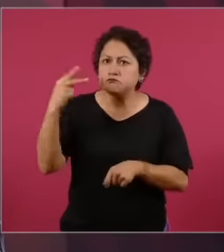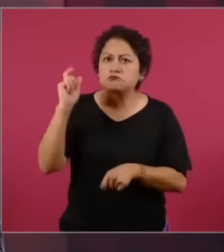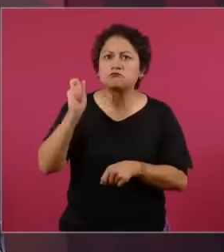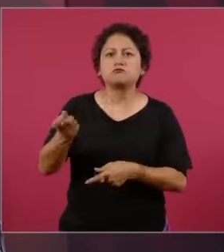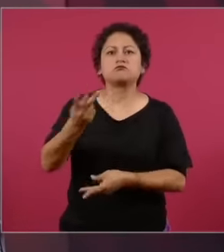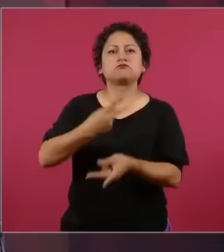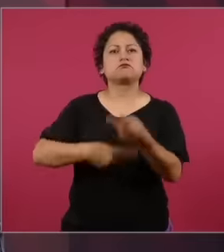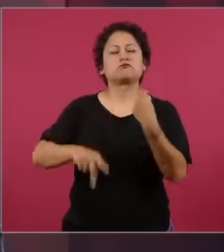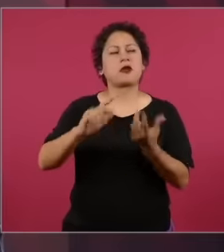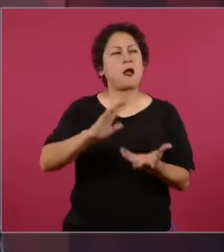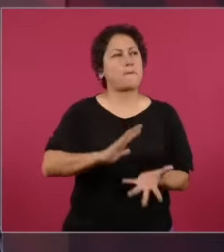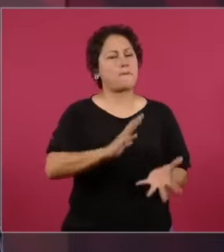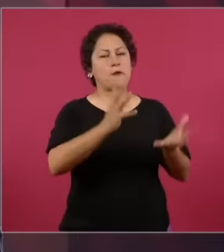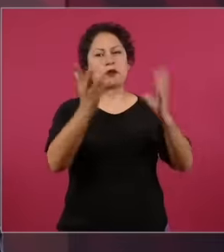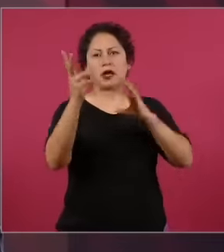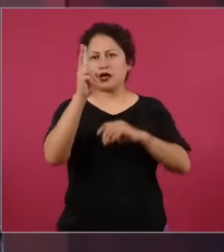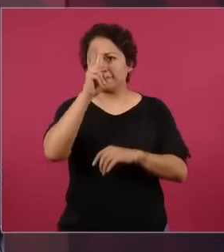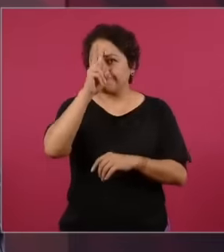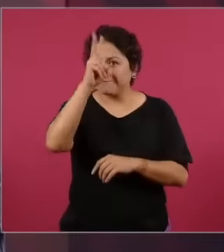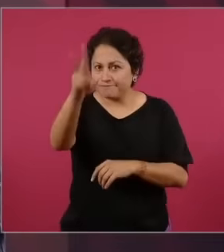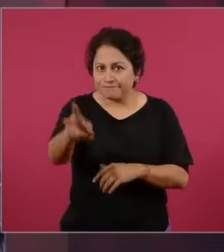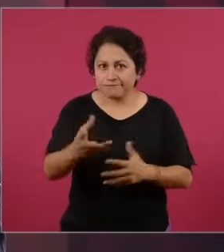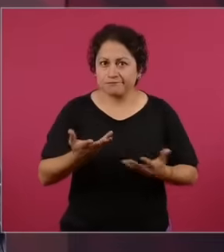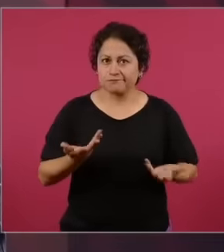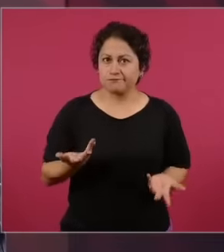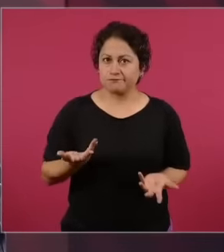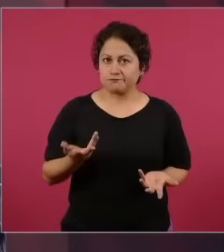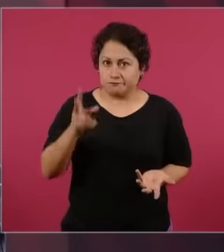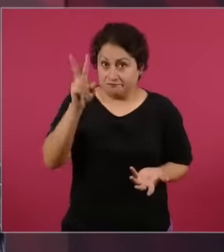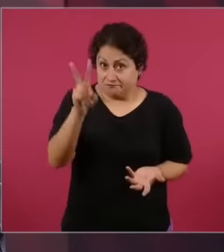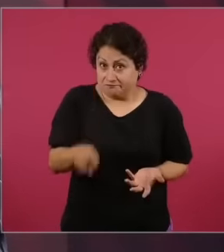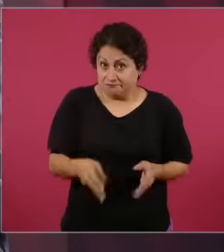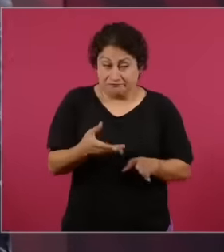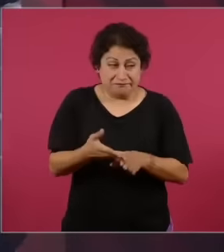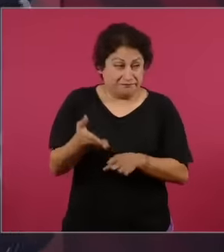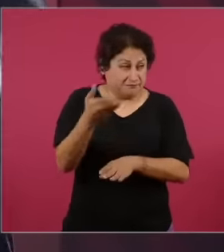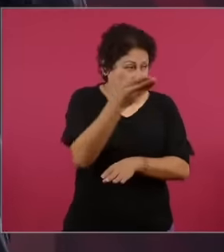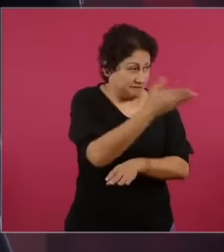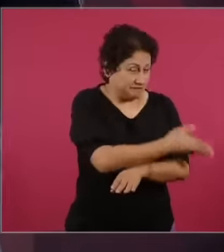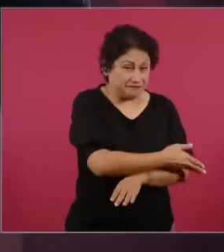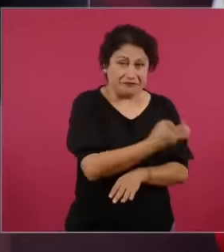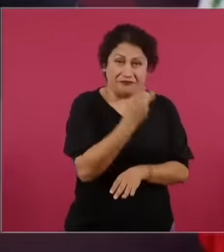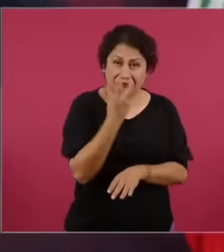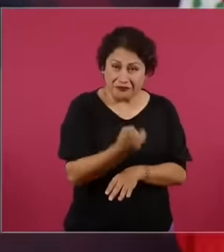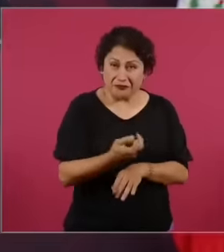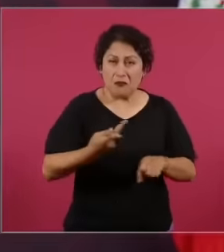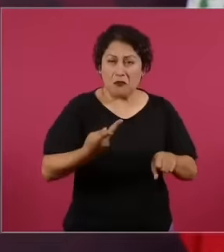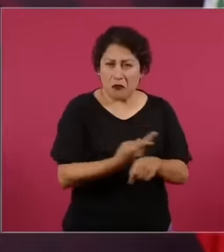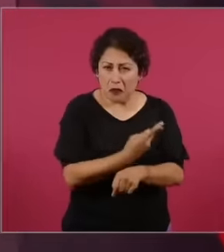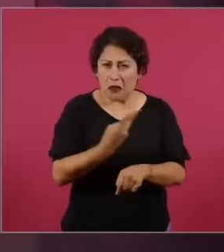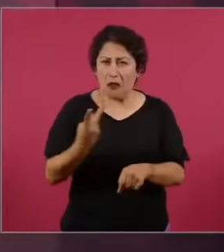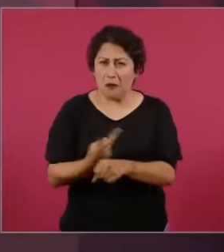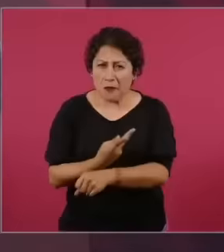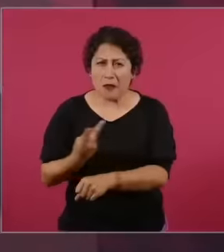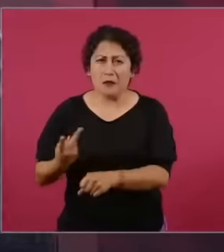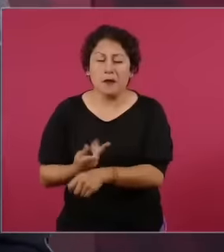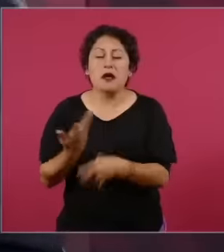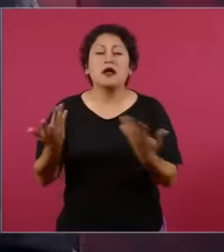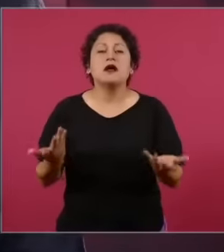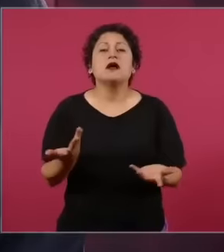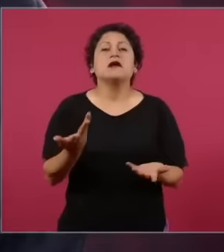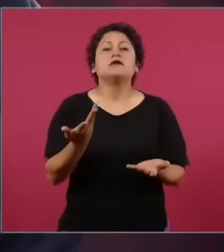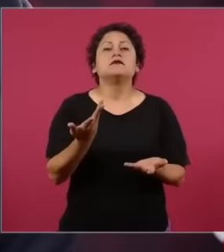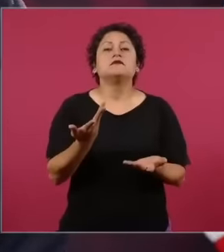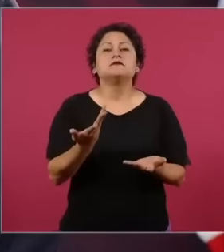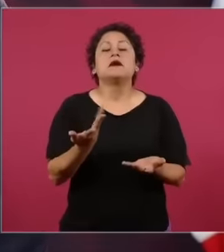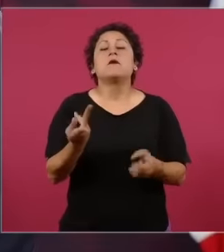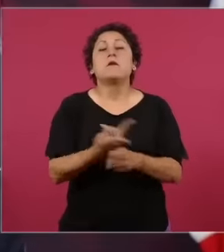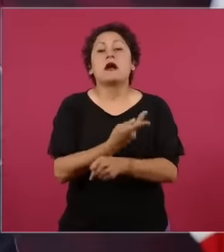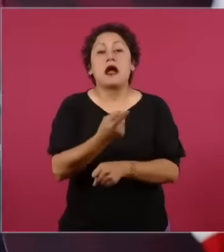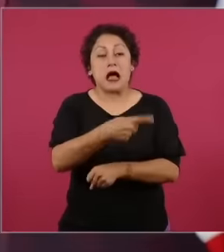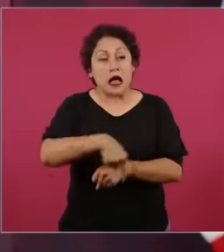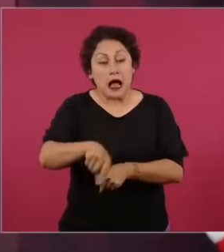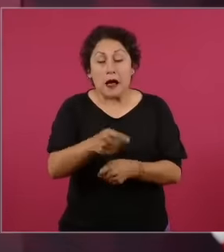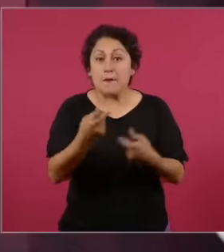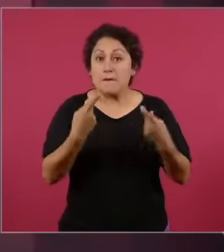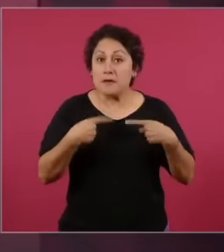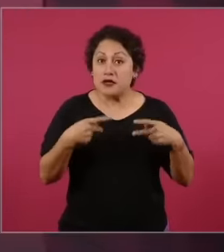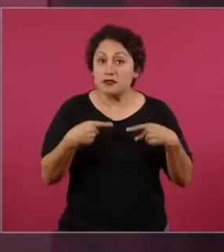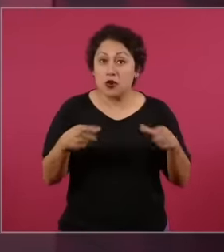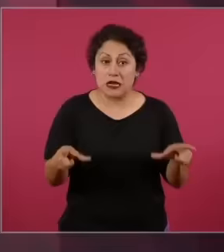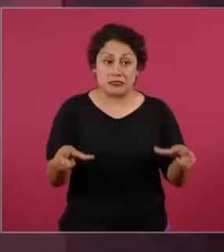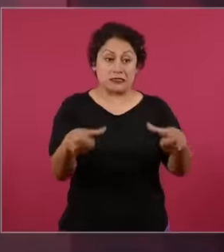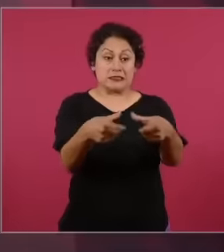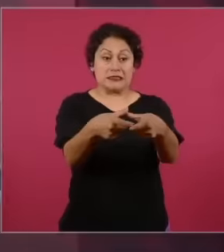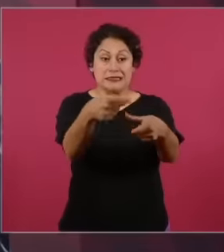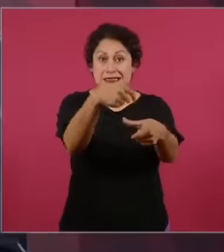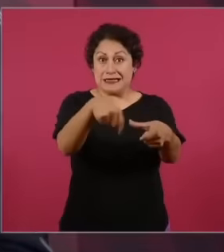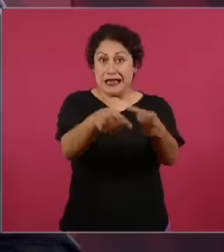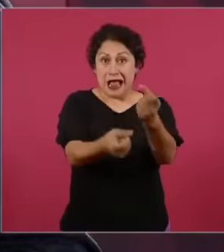and a few got richer like never before in the history of the